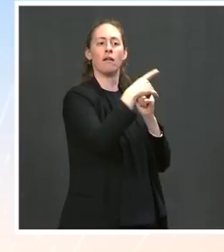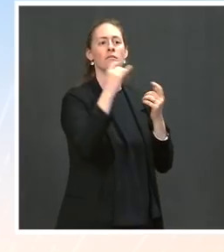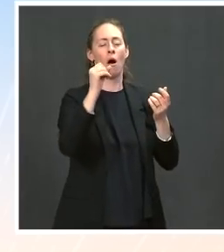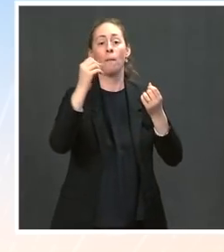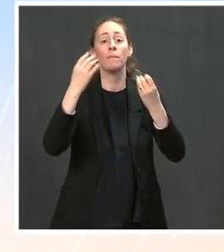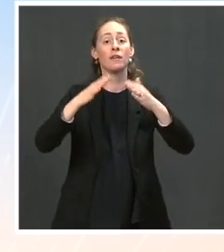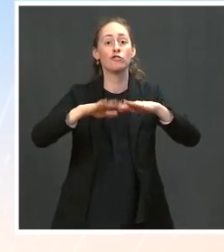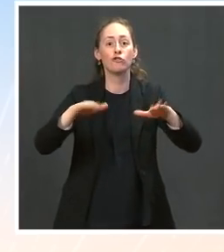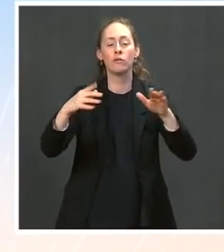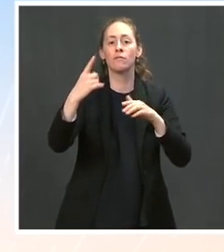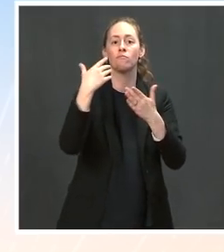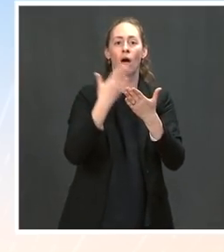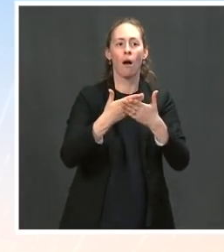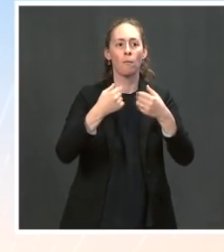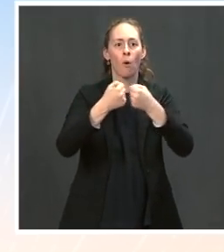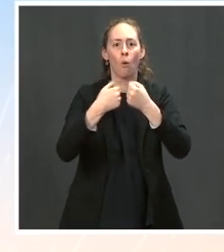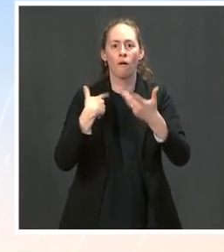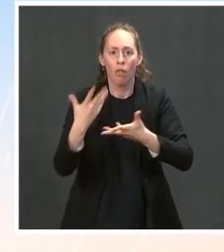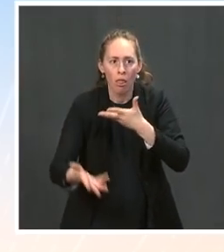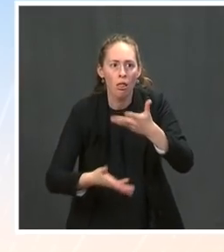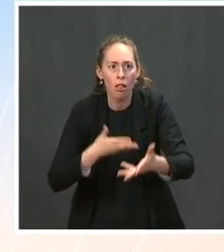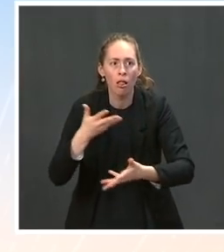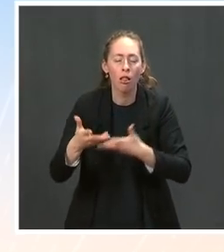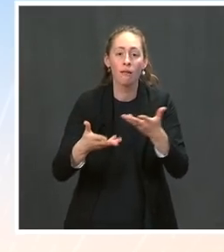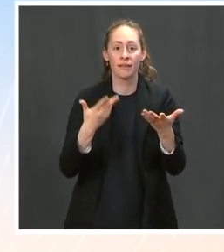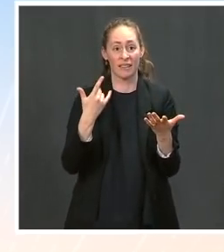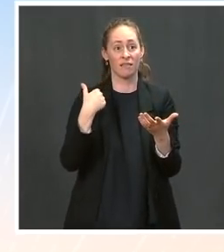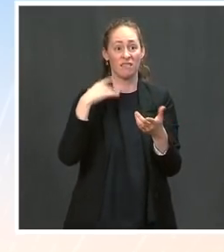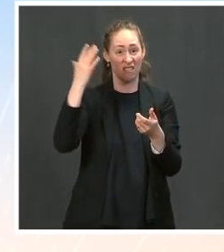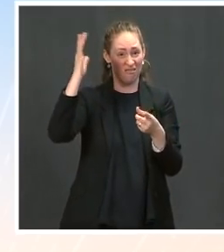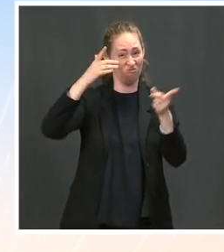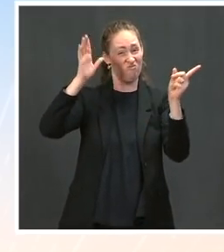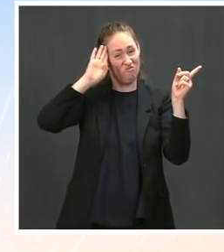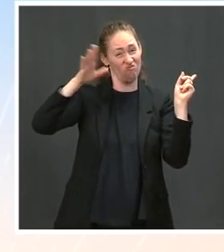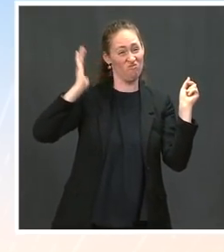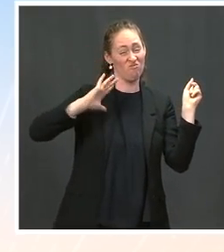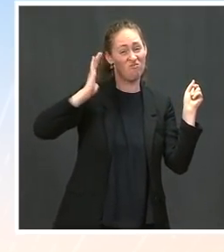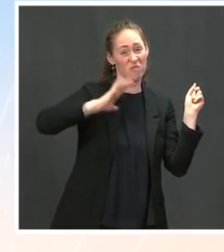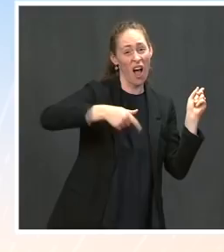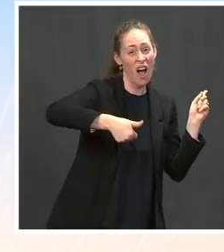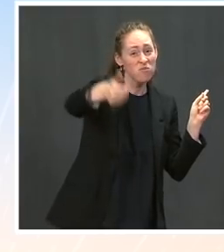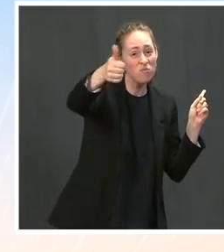There is also the vetting process that takes place, and -- through our State -- our State Department.